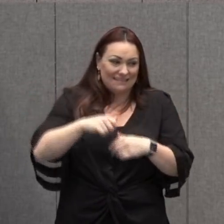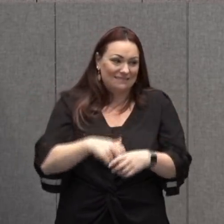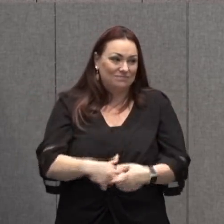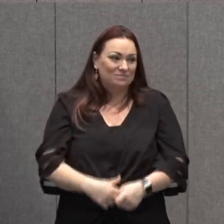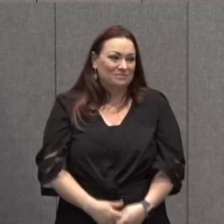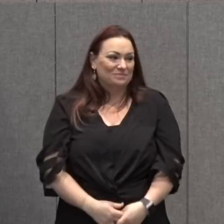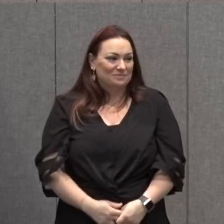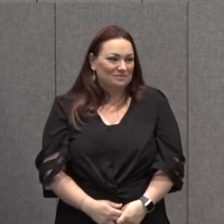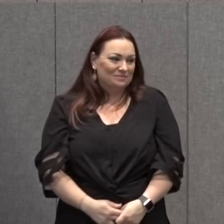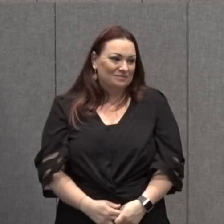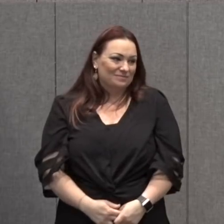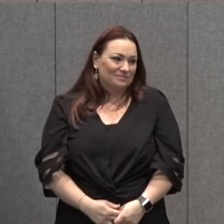I'm gonna try another new one.